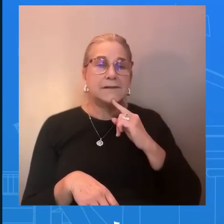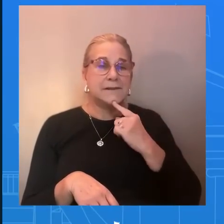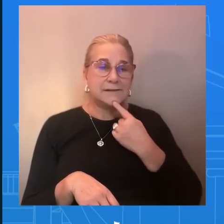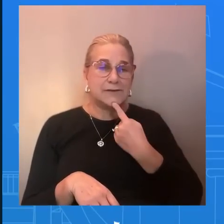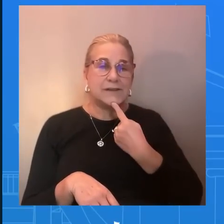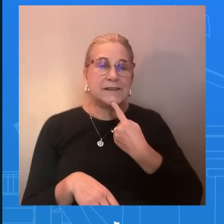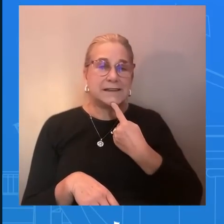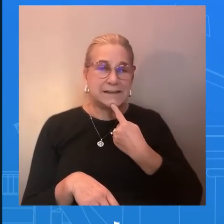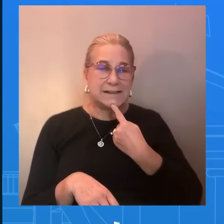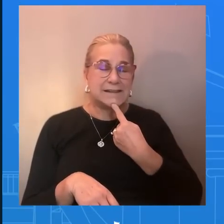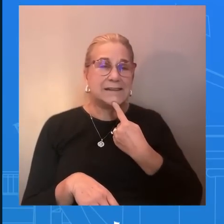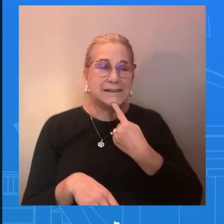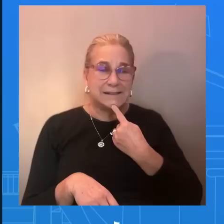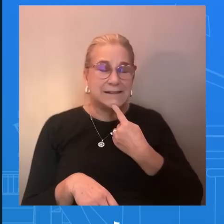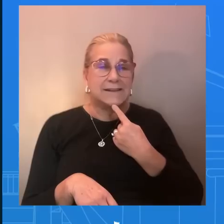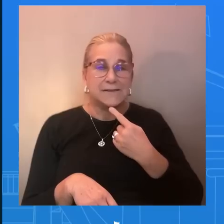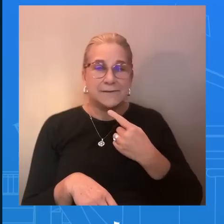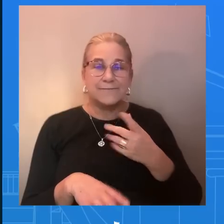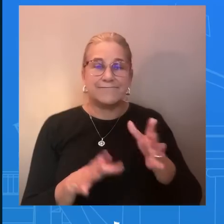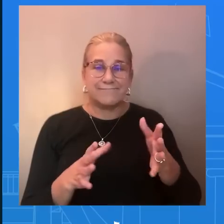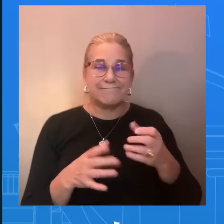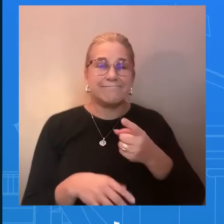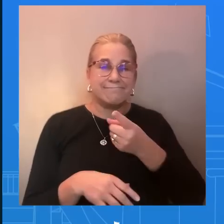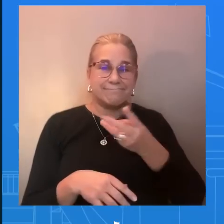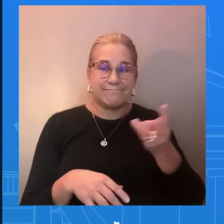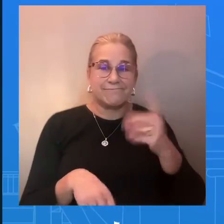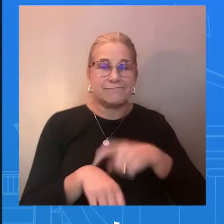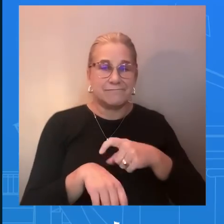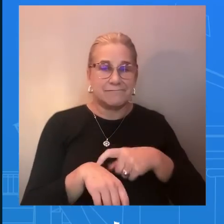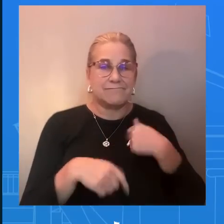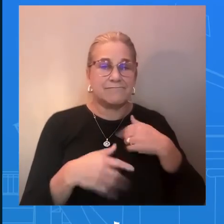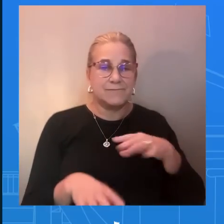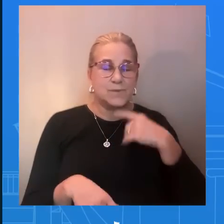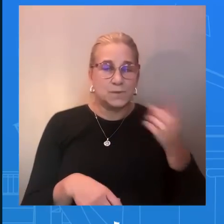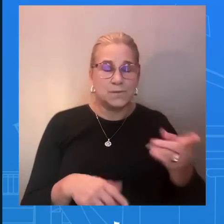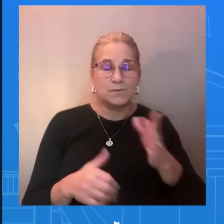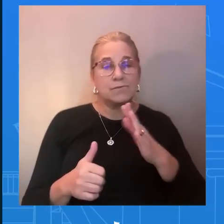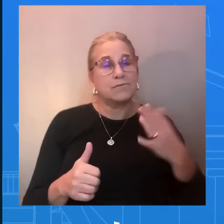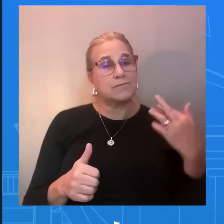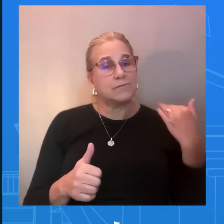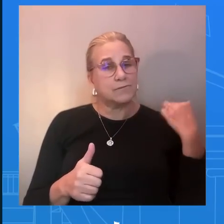That’s -- this is why the DOD, this is why IC, this is why DOJ are all looking into this.